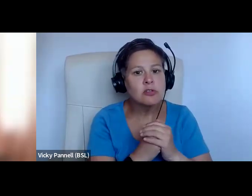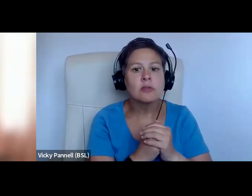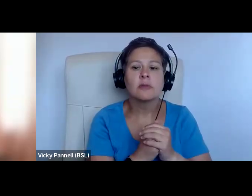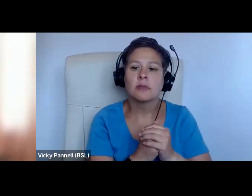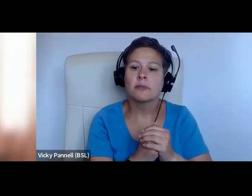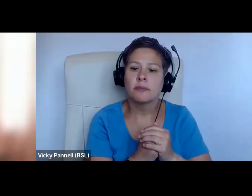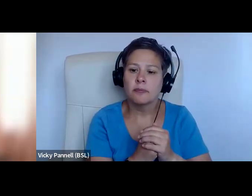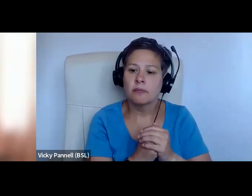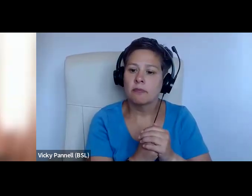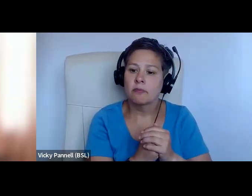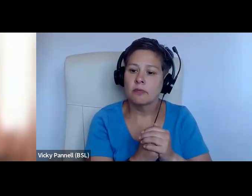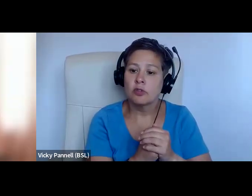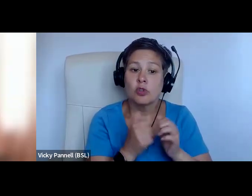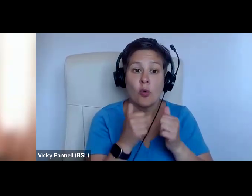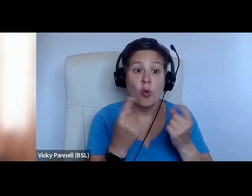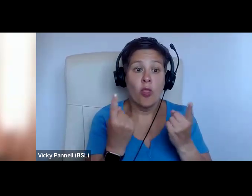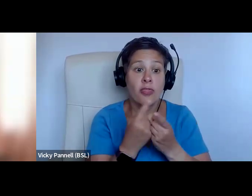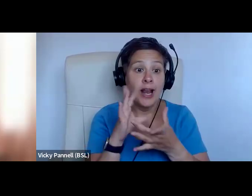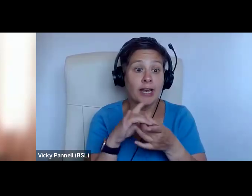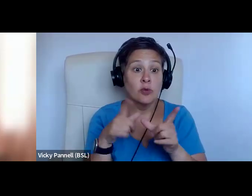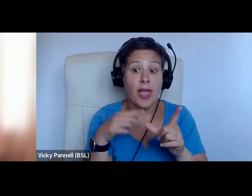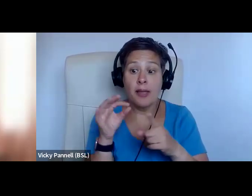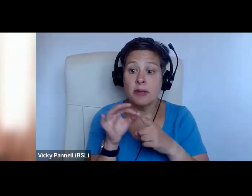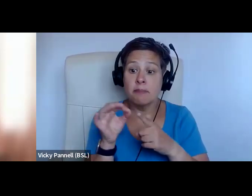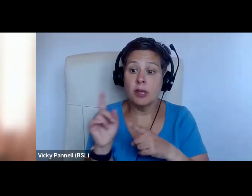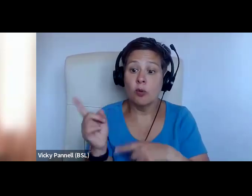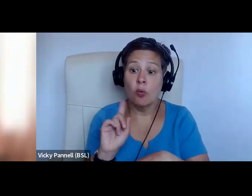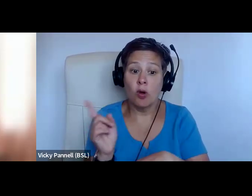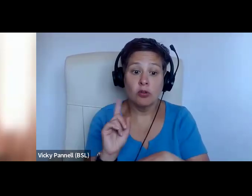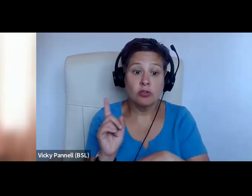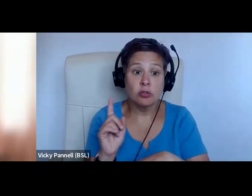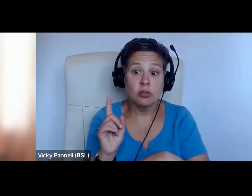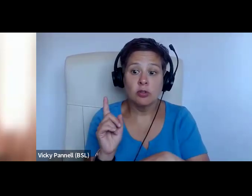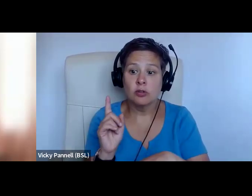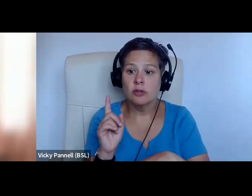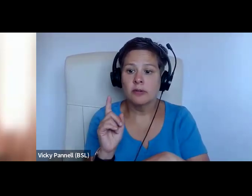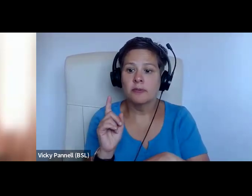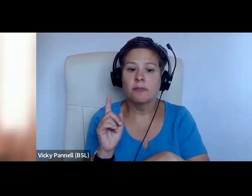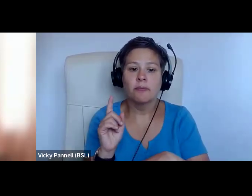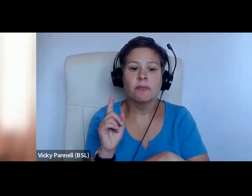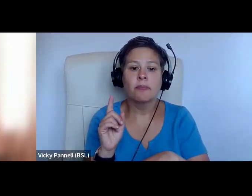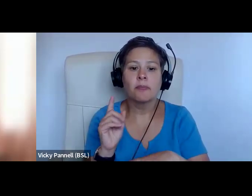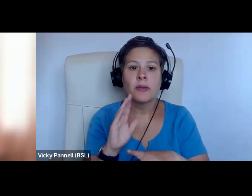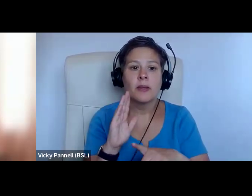you know, is to create value for students and smoothen the experience of being in higher education so